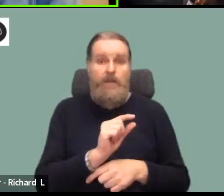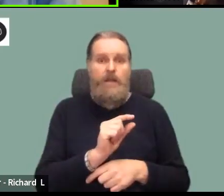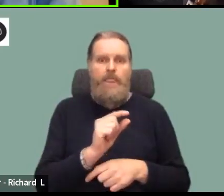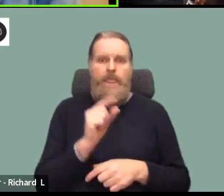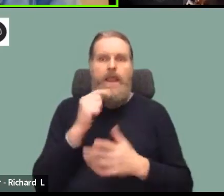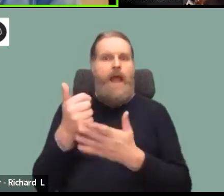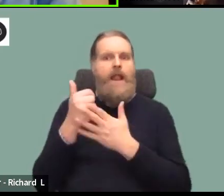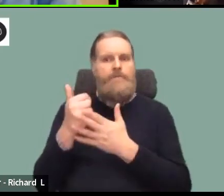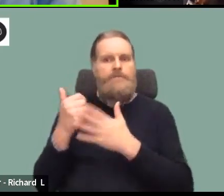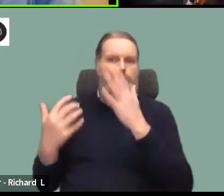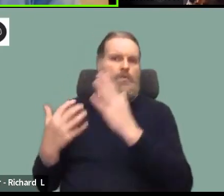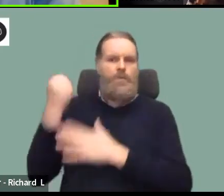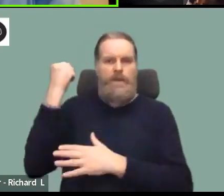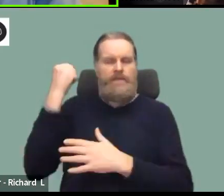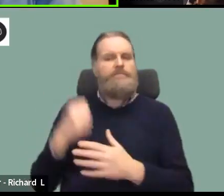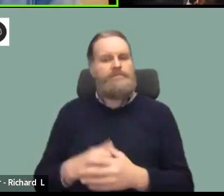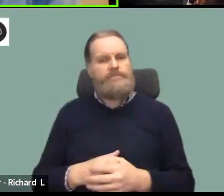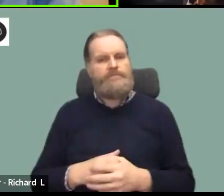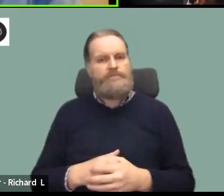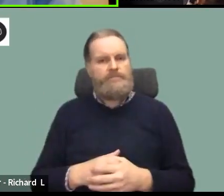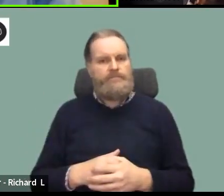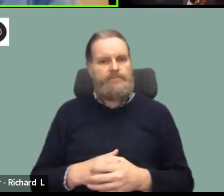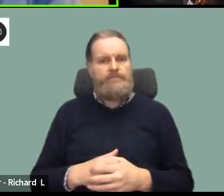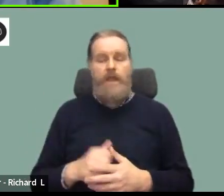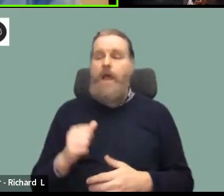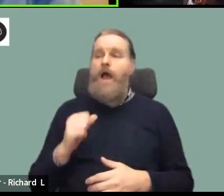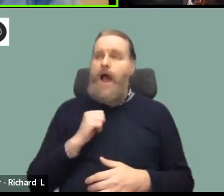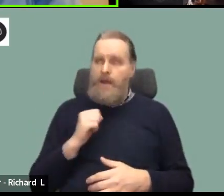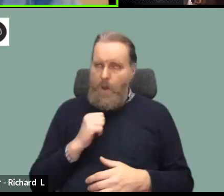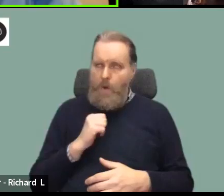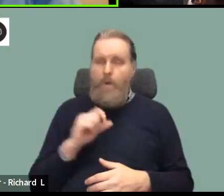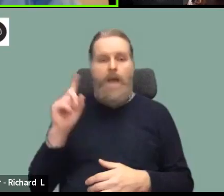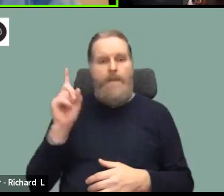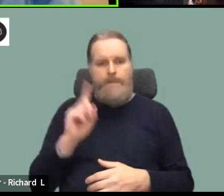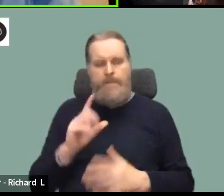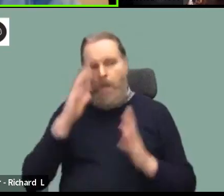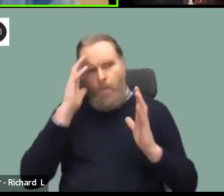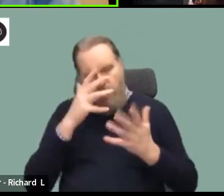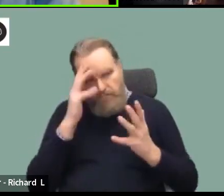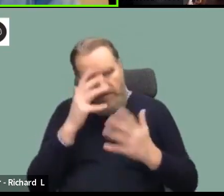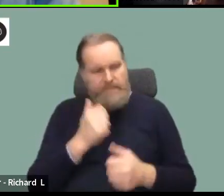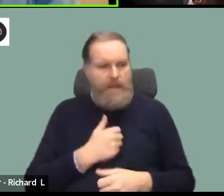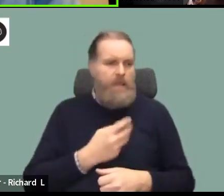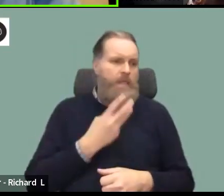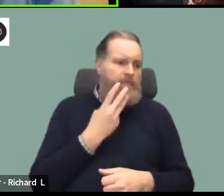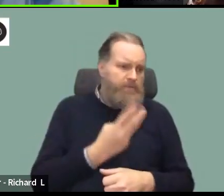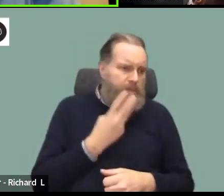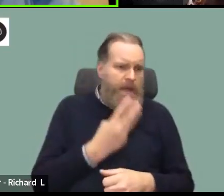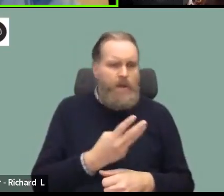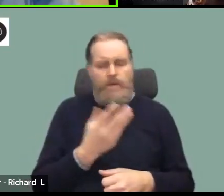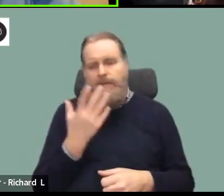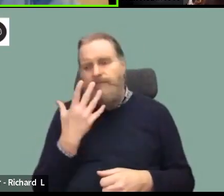e nothing we can do. We can't win, and that will be catastrophic and then the government will be. believe you me that no matter how many People worry how many People worry about the three pounds five pounds for us five pounds for a short period